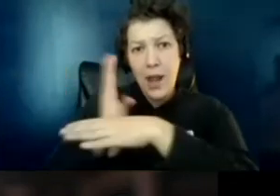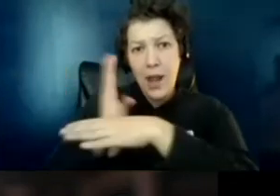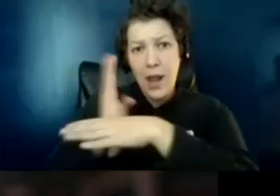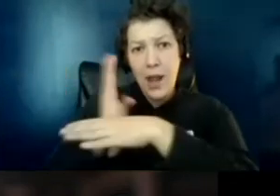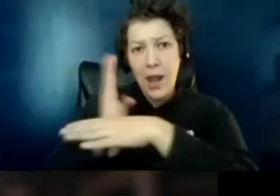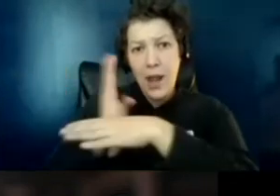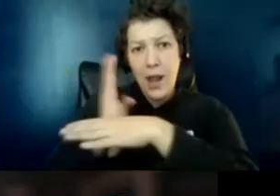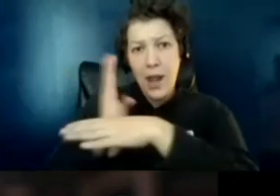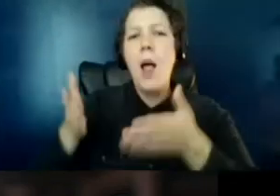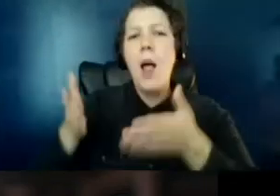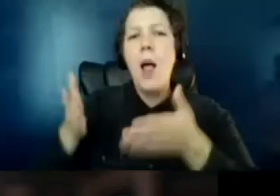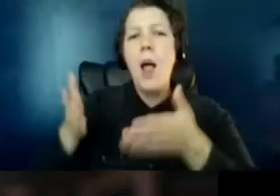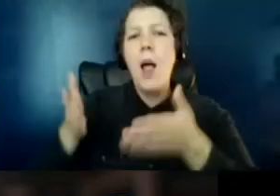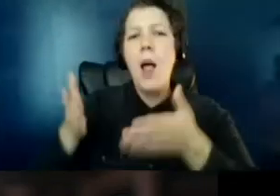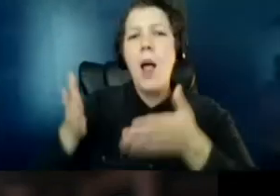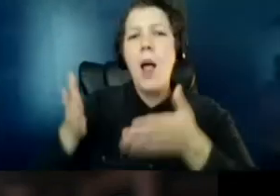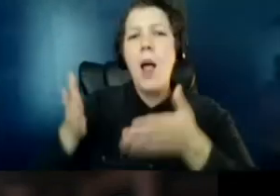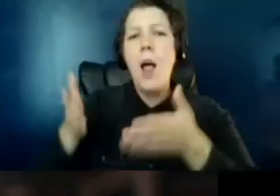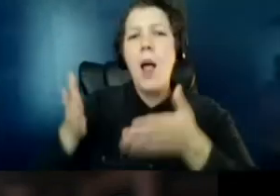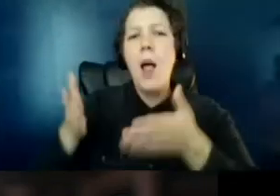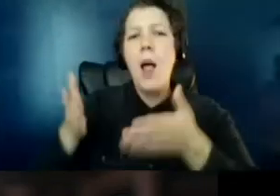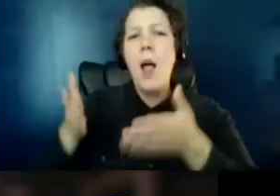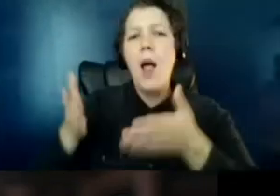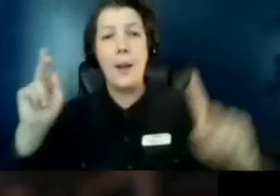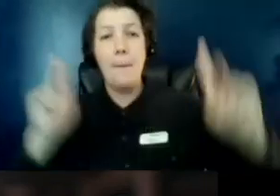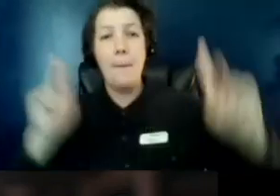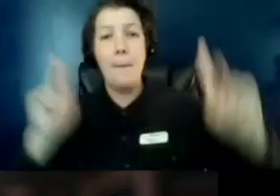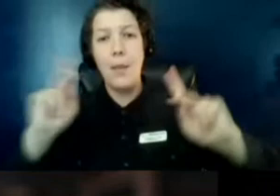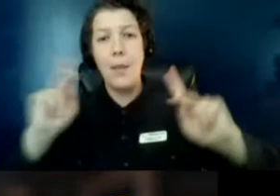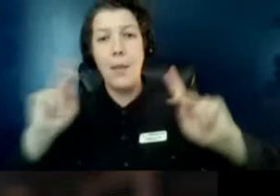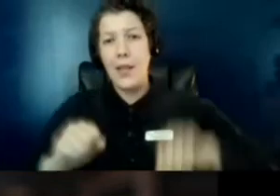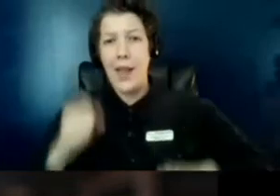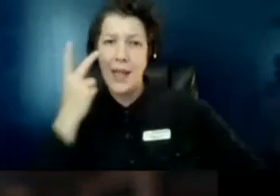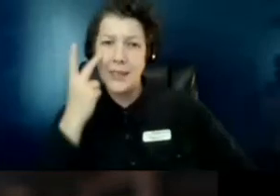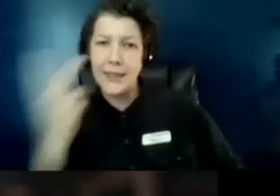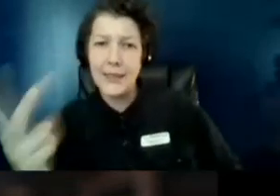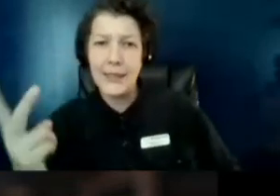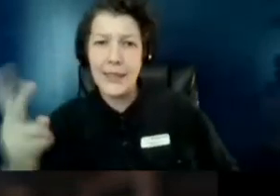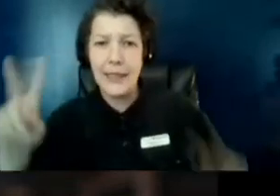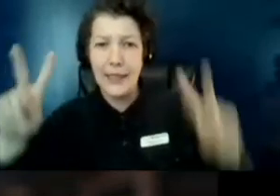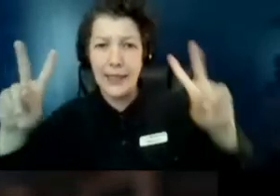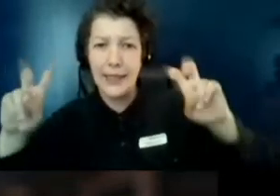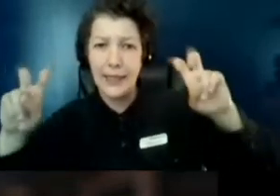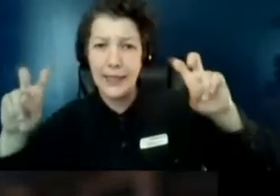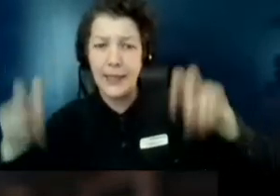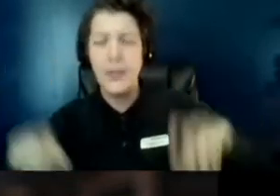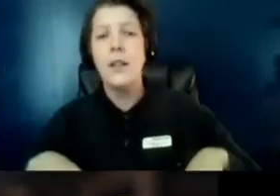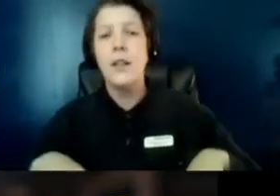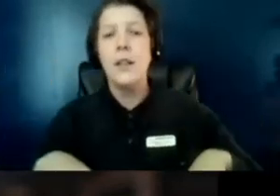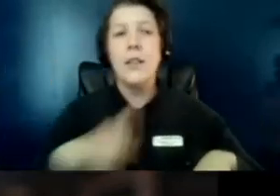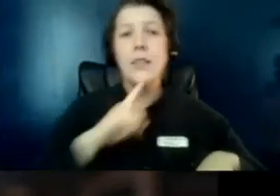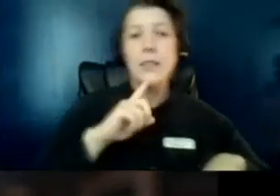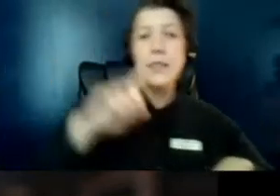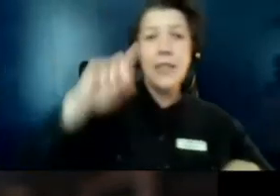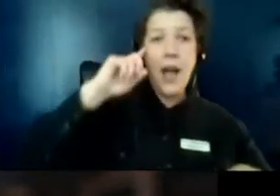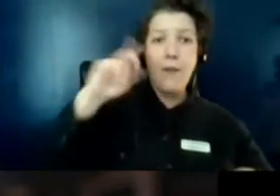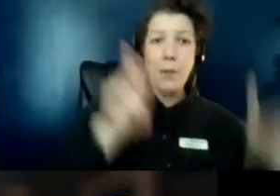And that deaf people with hear. And that people who are mobility impaired can move in some